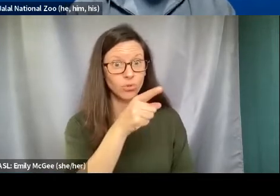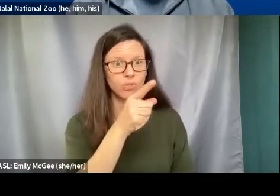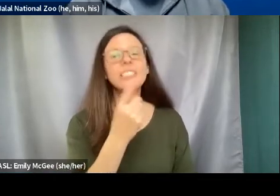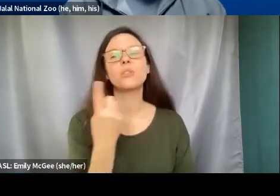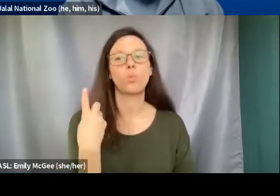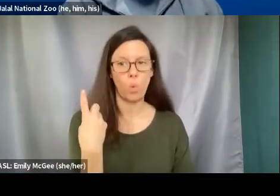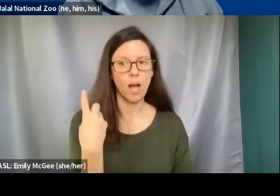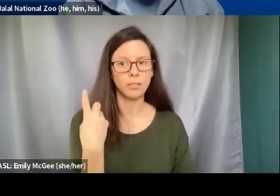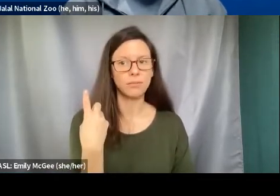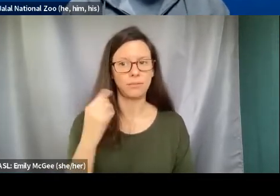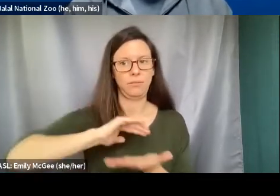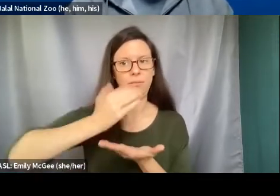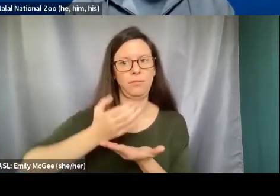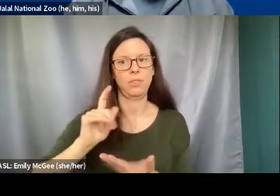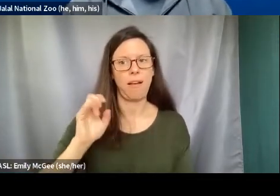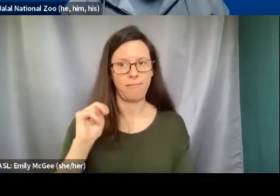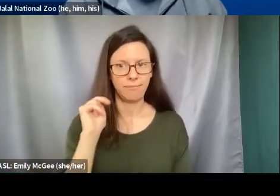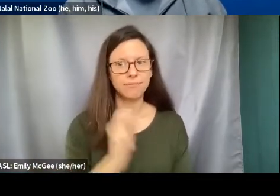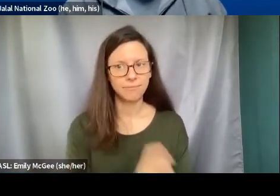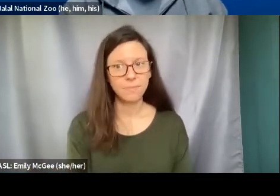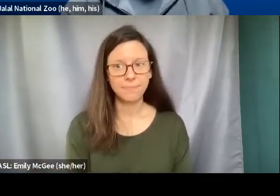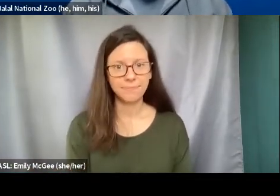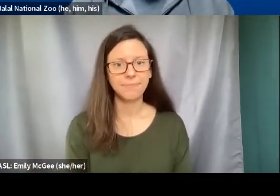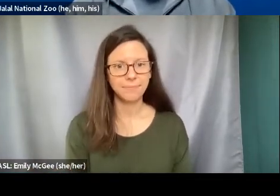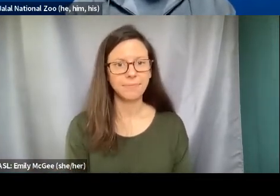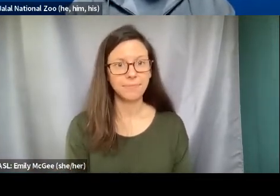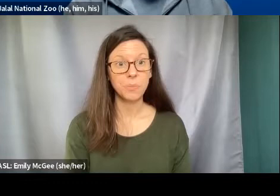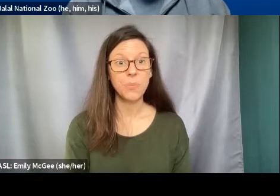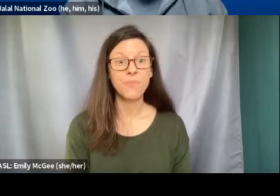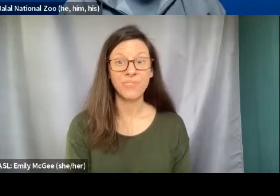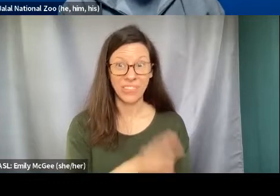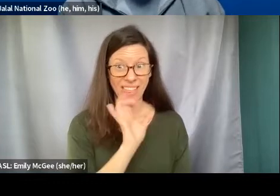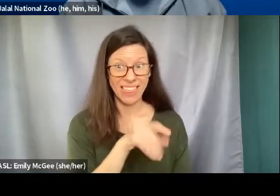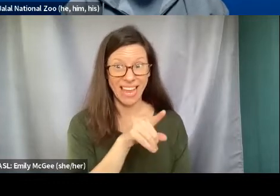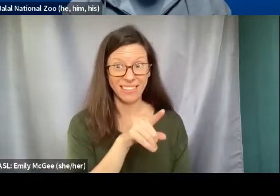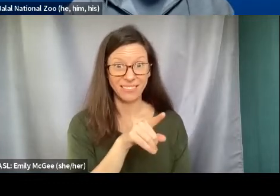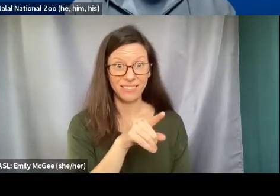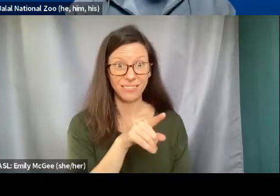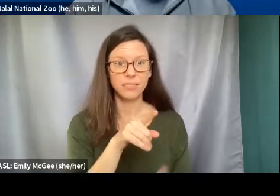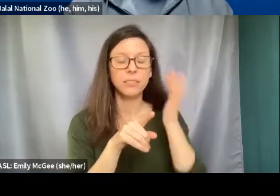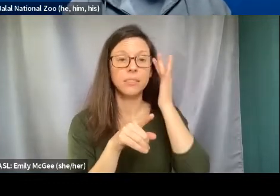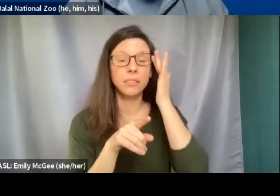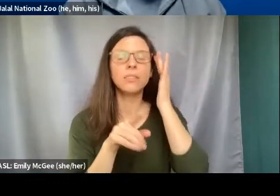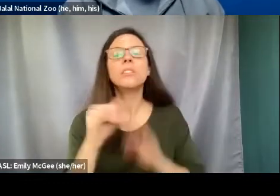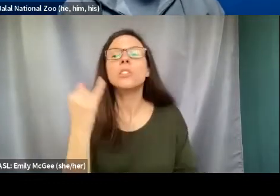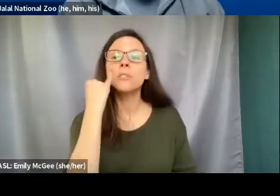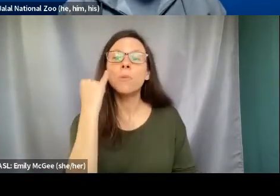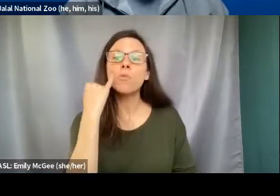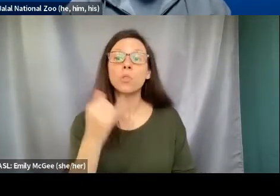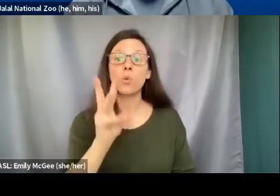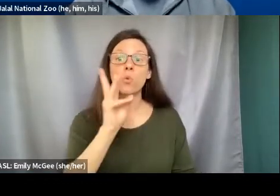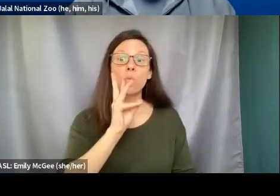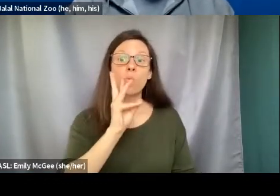ton of salt right there, so if we were to completely drain the sea lion exhibit and